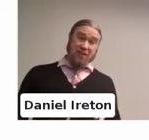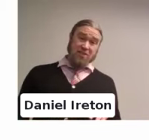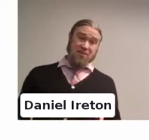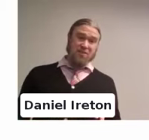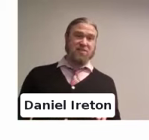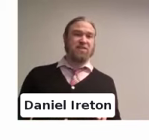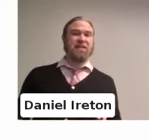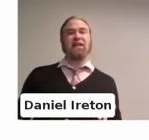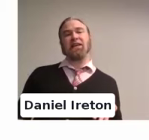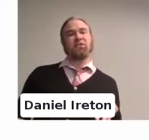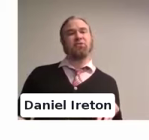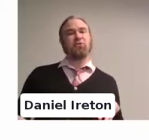There's also a lot that don't work as well.